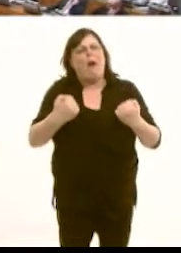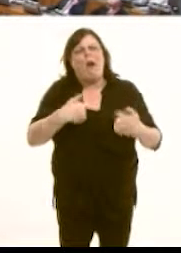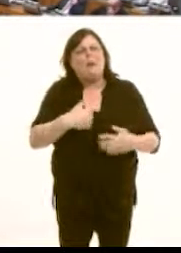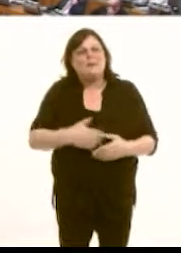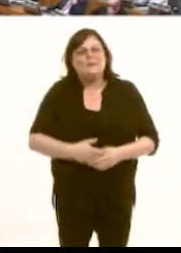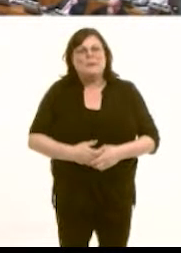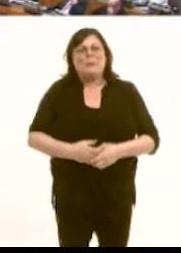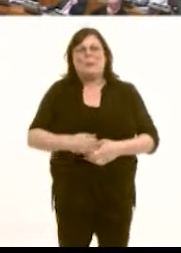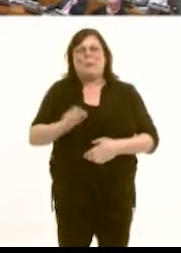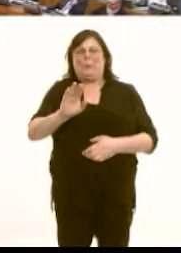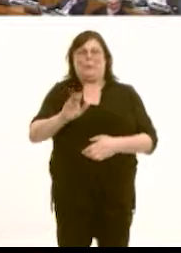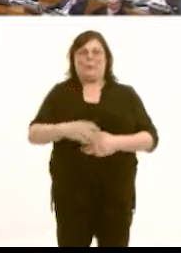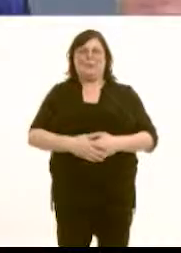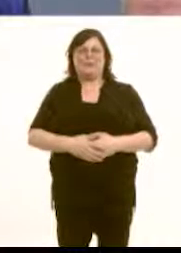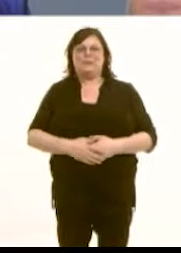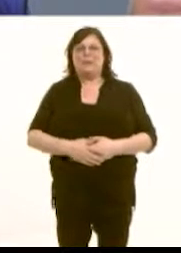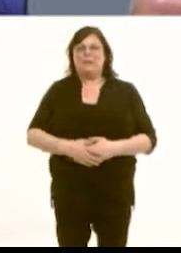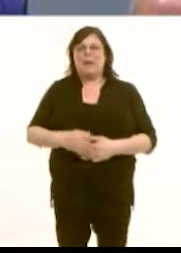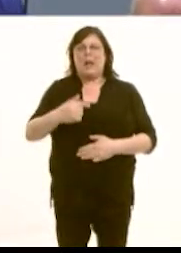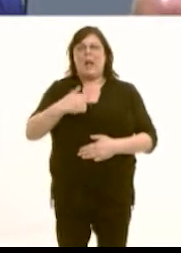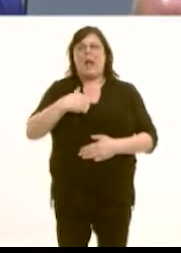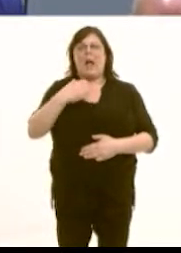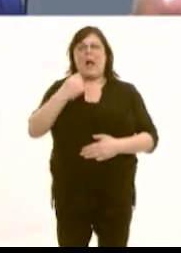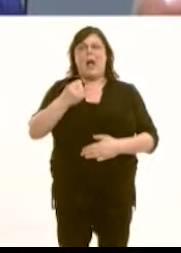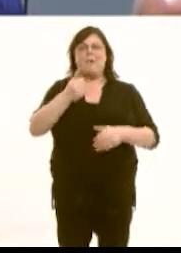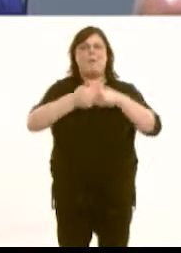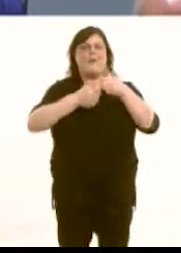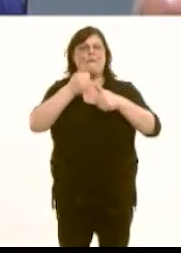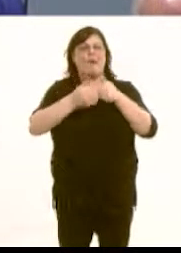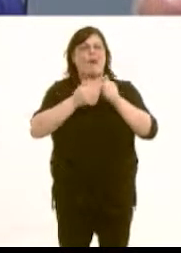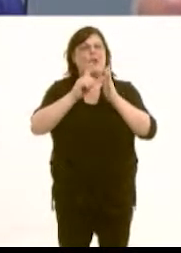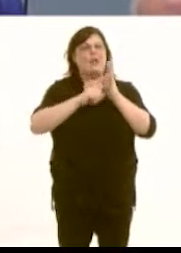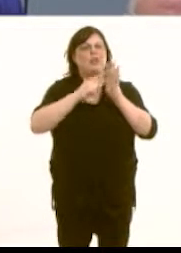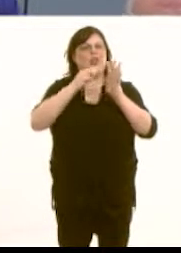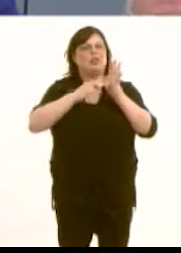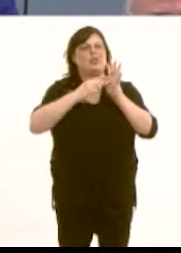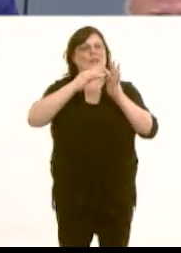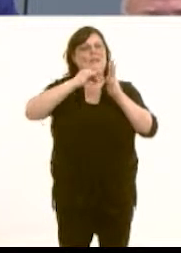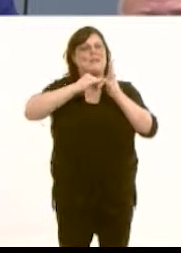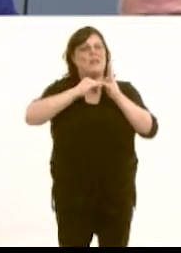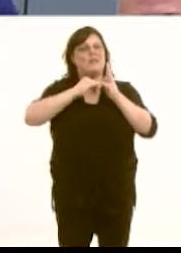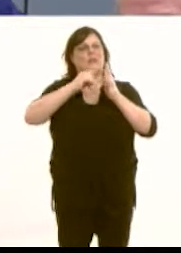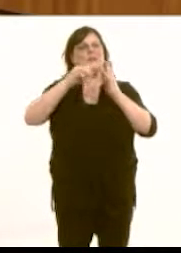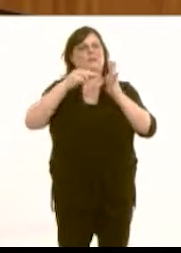I preferred the Jensen Interceptor, but there we are; Iíve answered your questions.